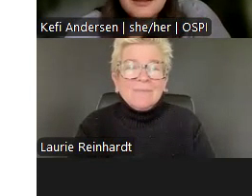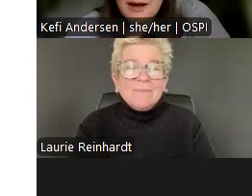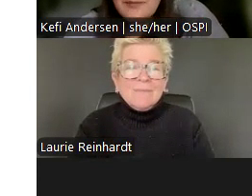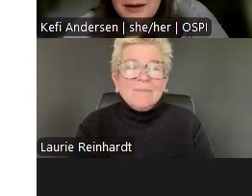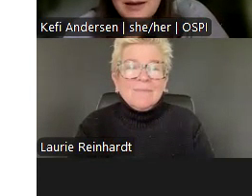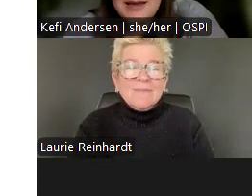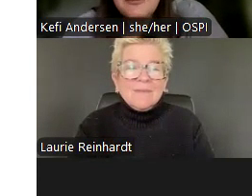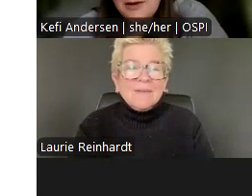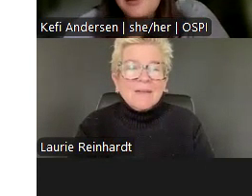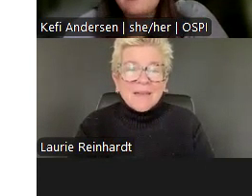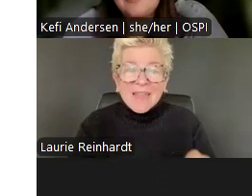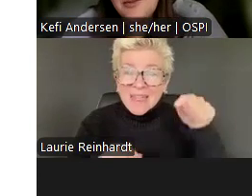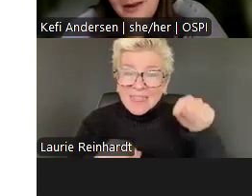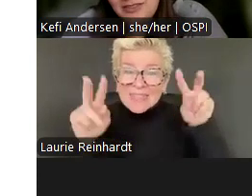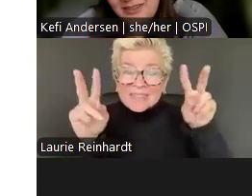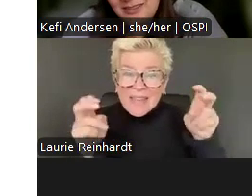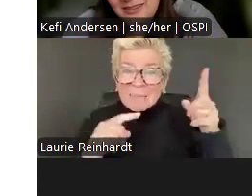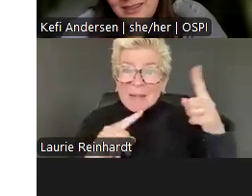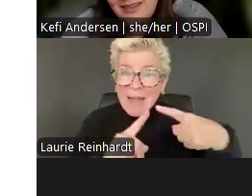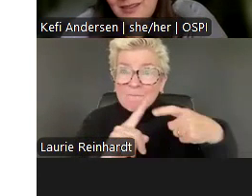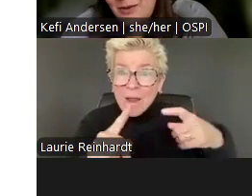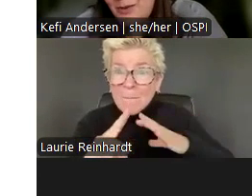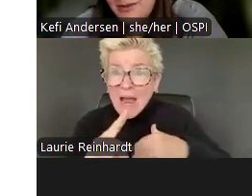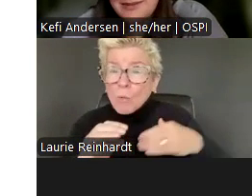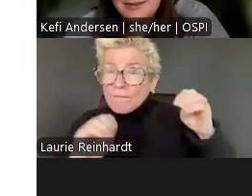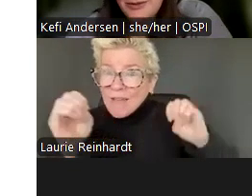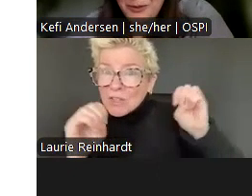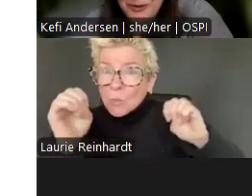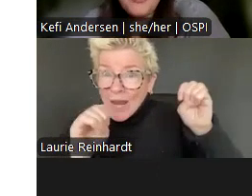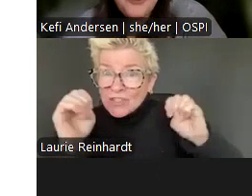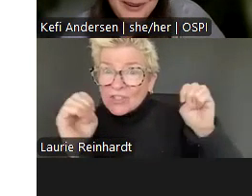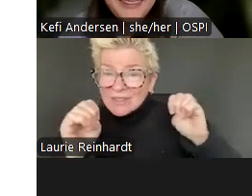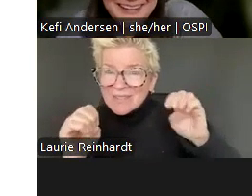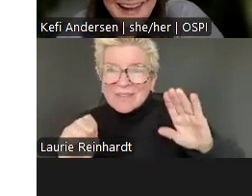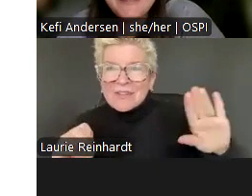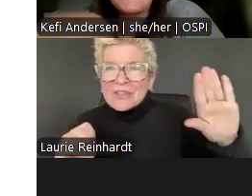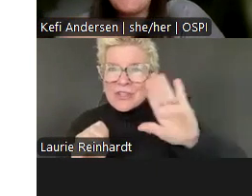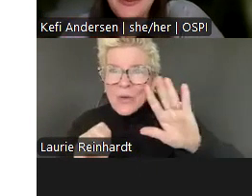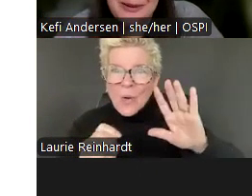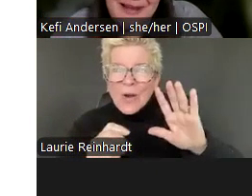this topic came out of our evaluation. So this is your words and action we wouldn't have